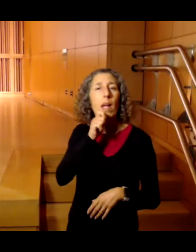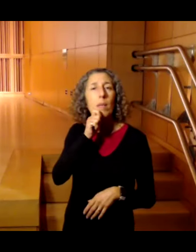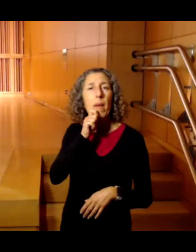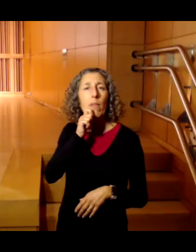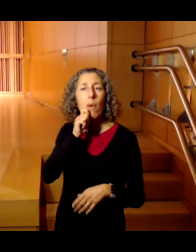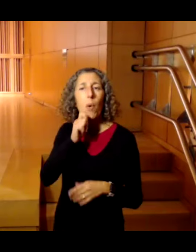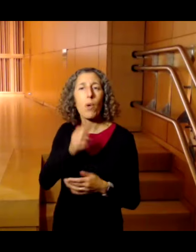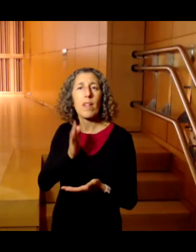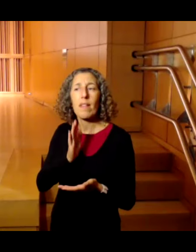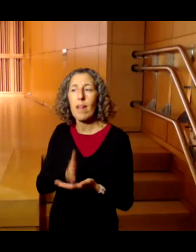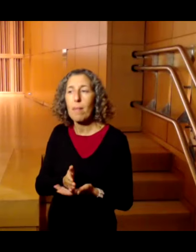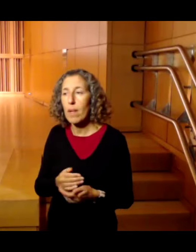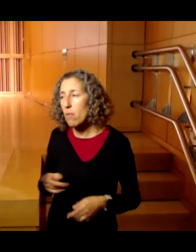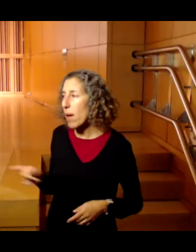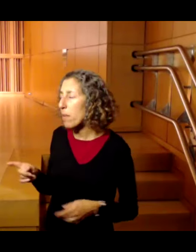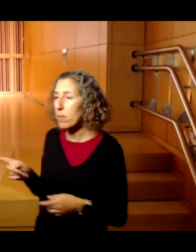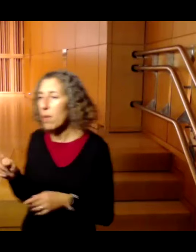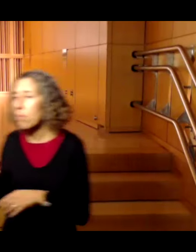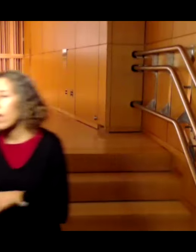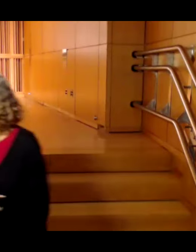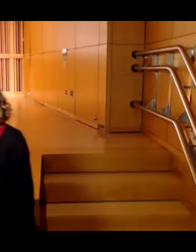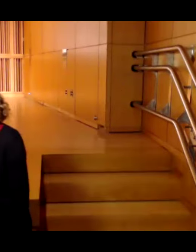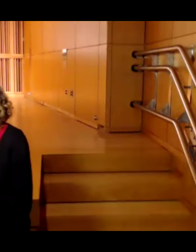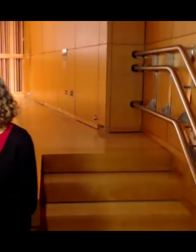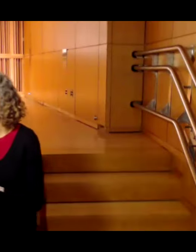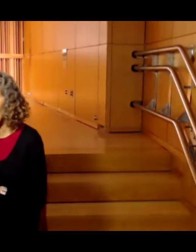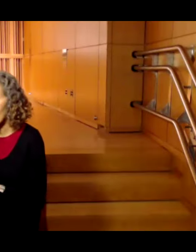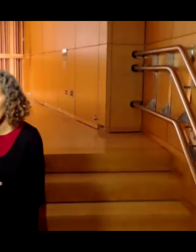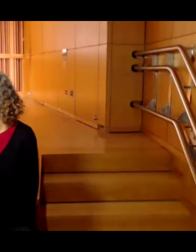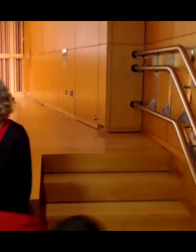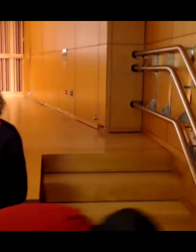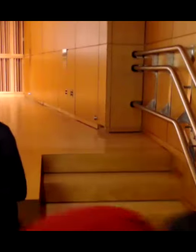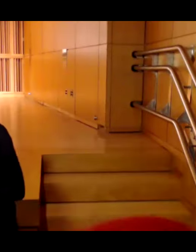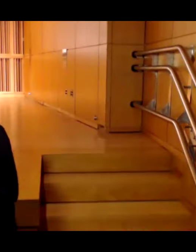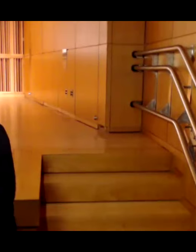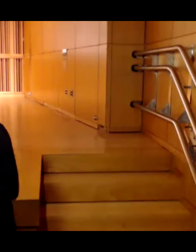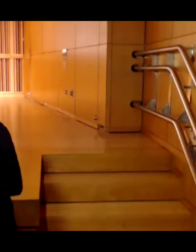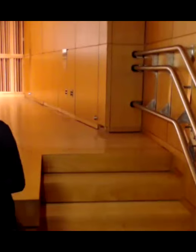fellowships from the Alexander von Humboldt Foundation. Boliosko Foundation, the Matheson Visiting.